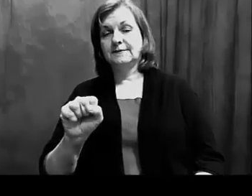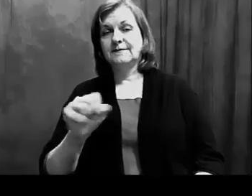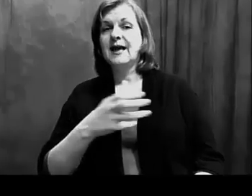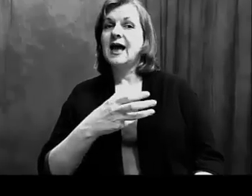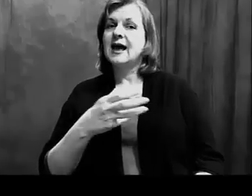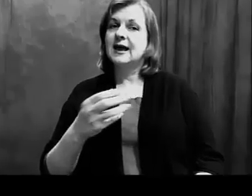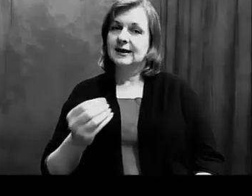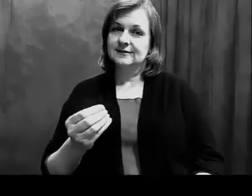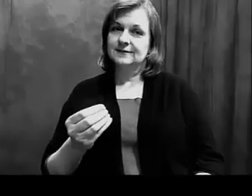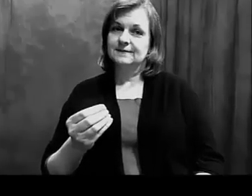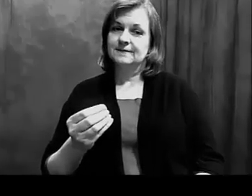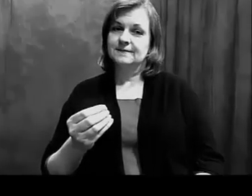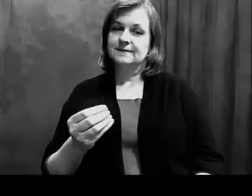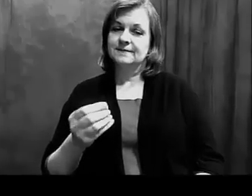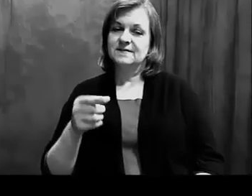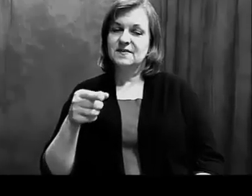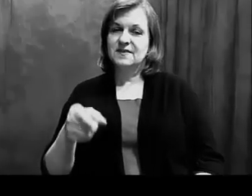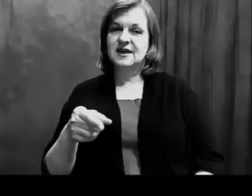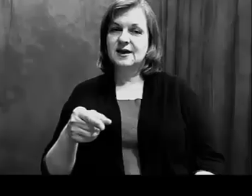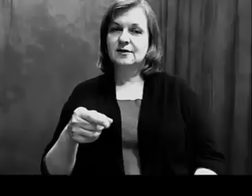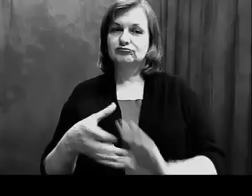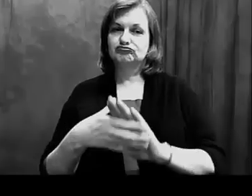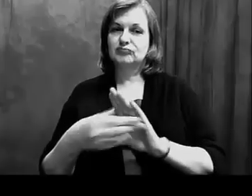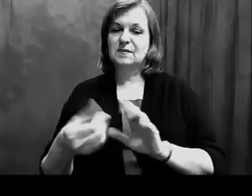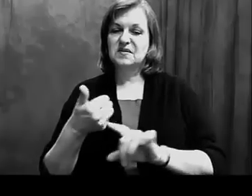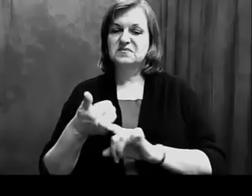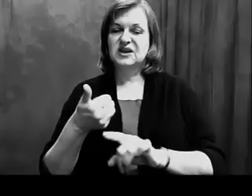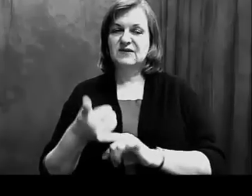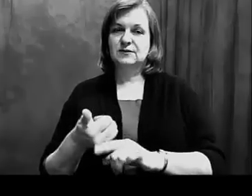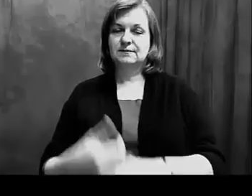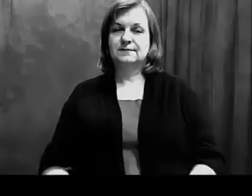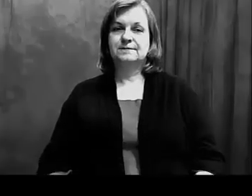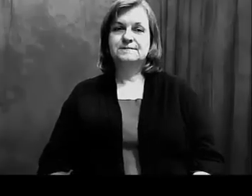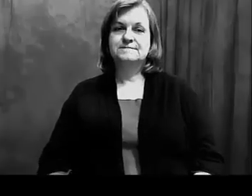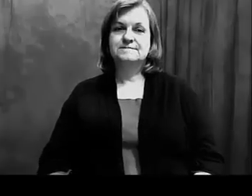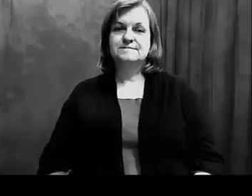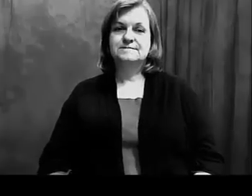they're going to have their own ribosomes